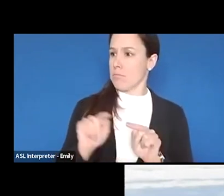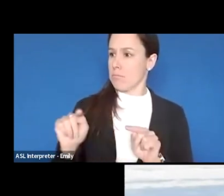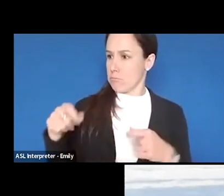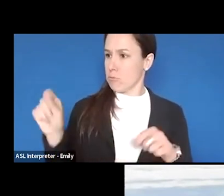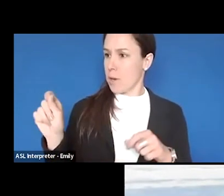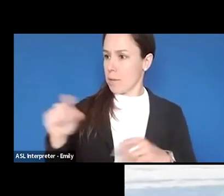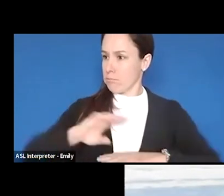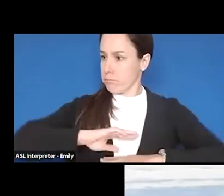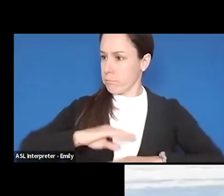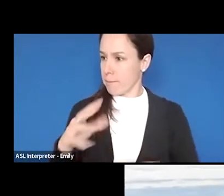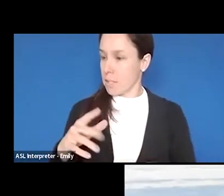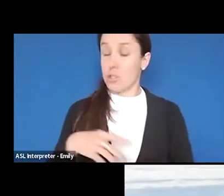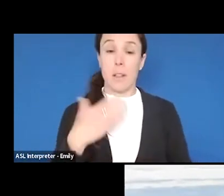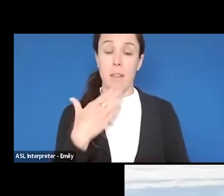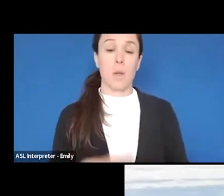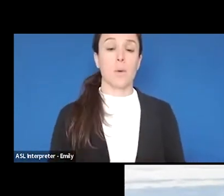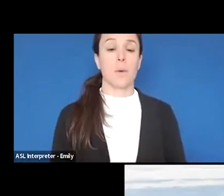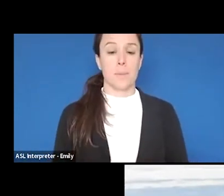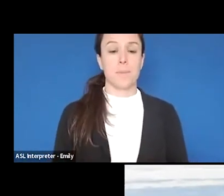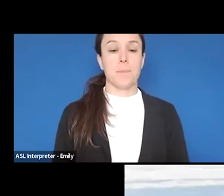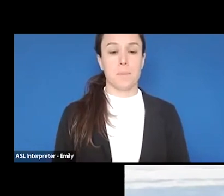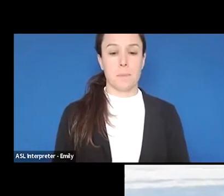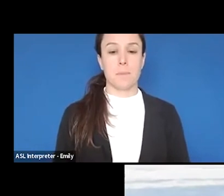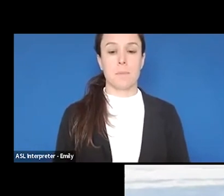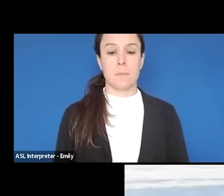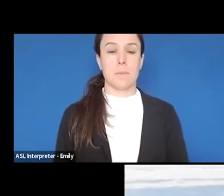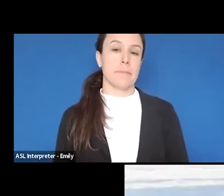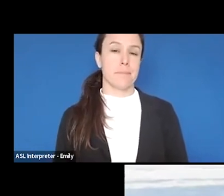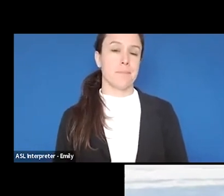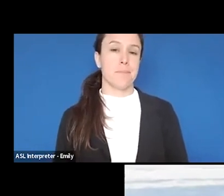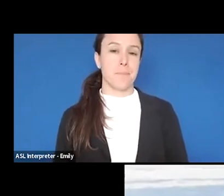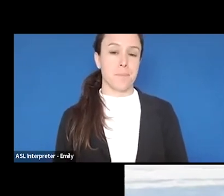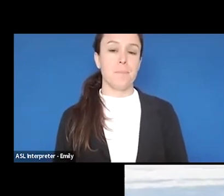So thank you Ben. I'm -- I want to explain to everybody that because I had to